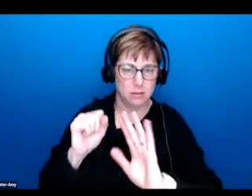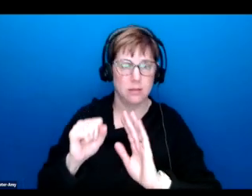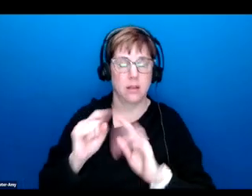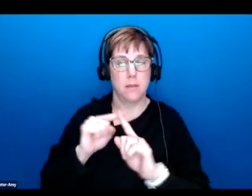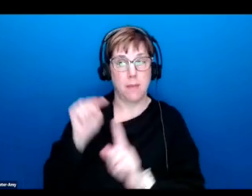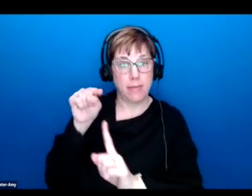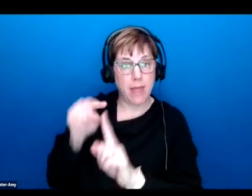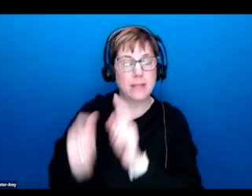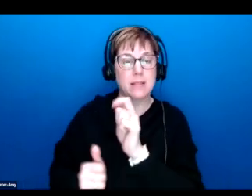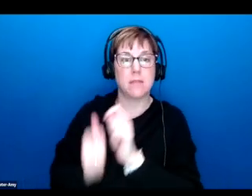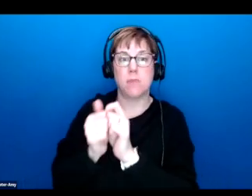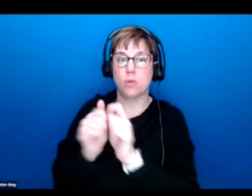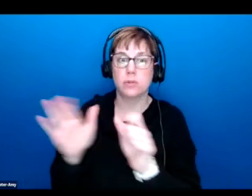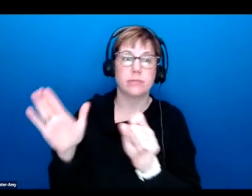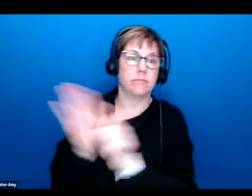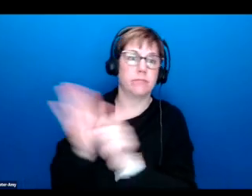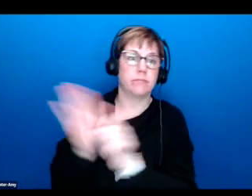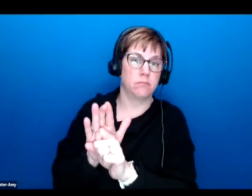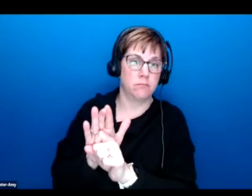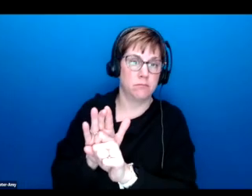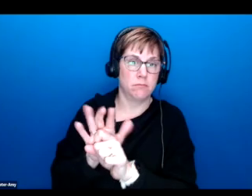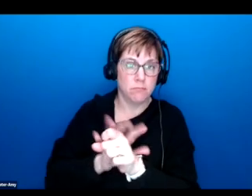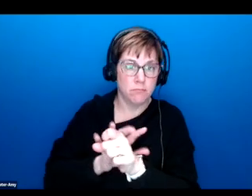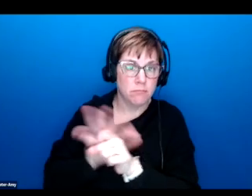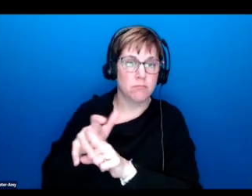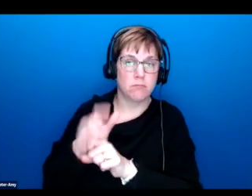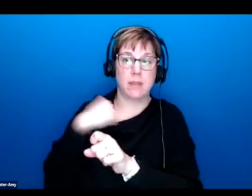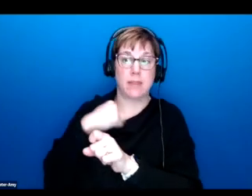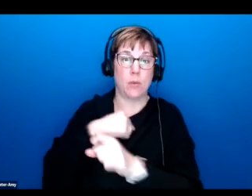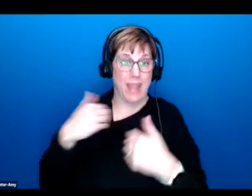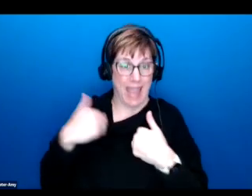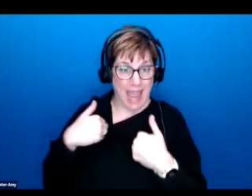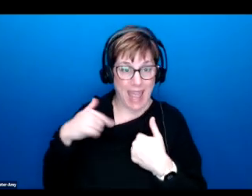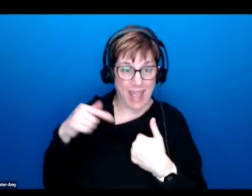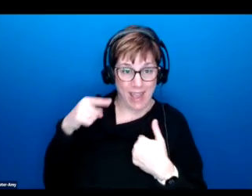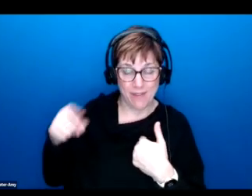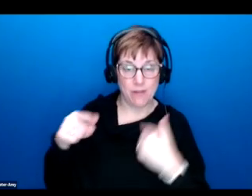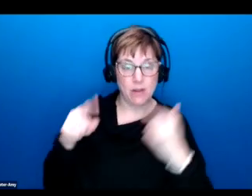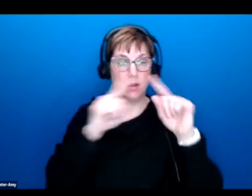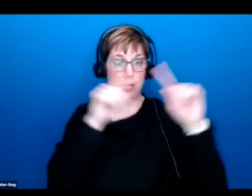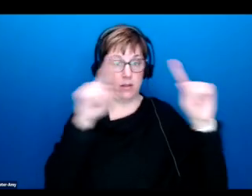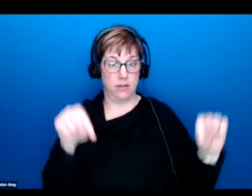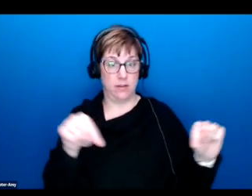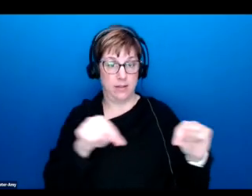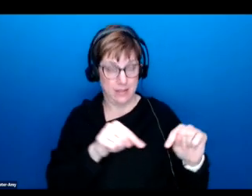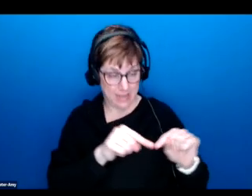the most robust datasets that we have, this dashboard is providing individuals,